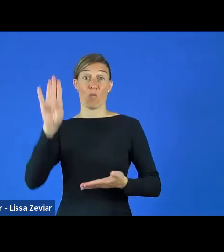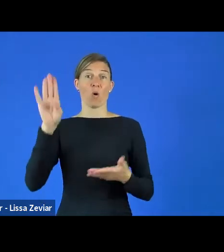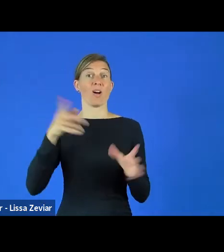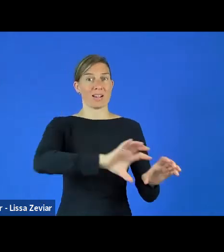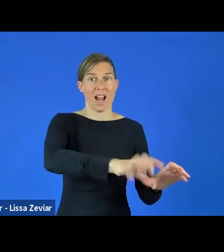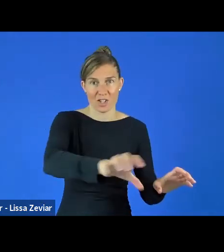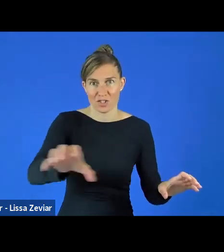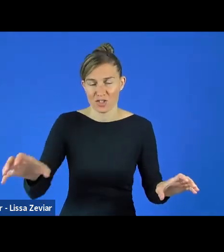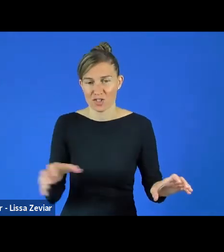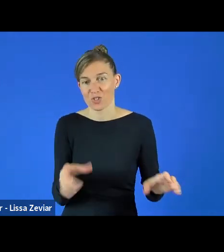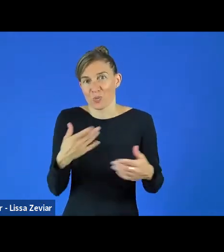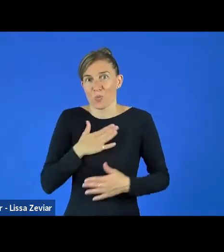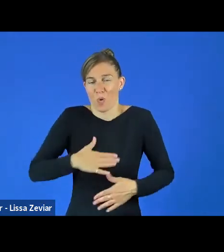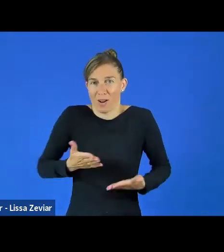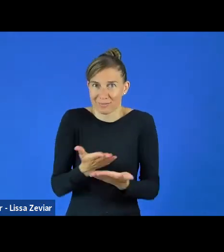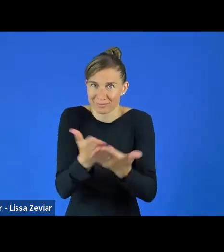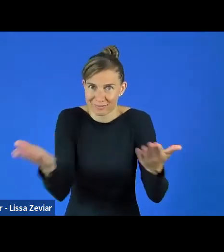Once approved, the standard is published.